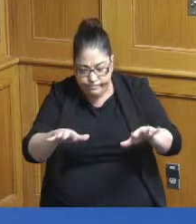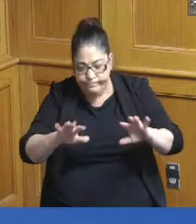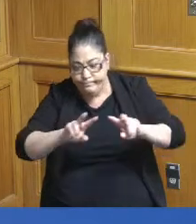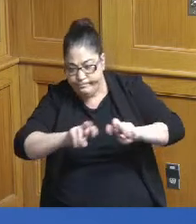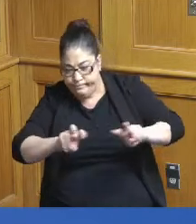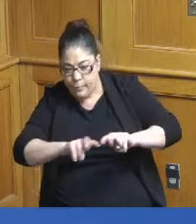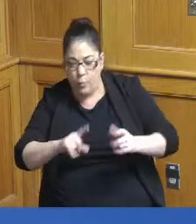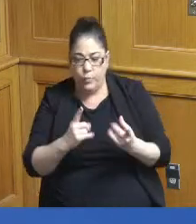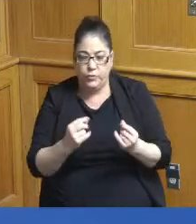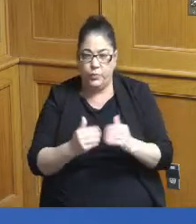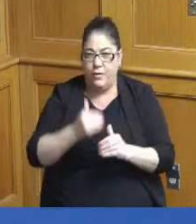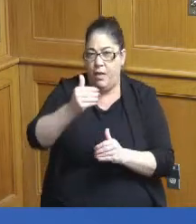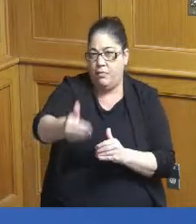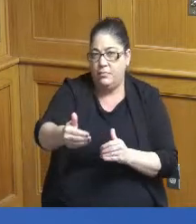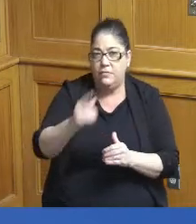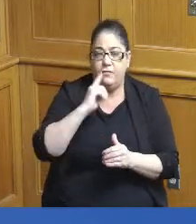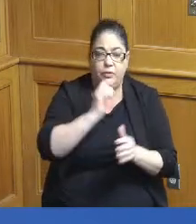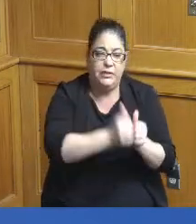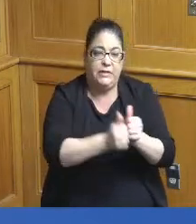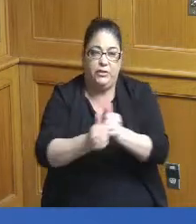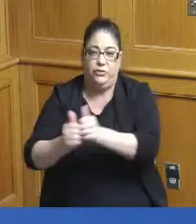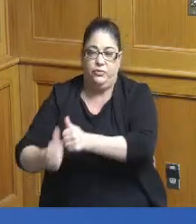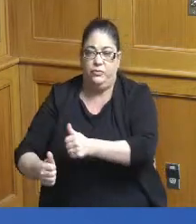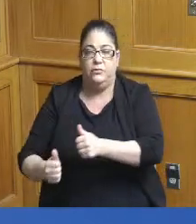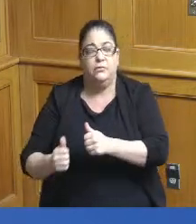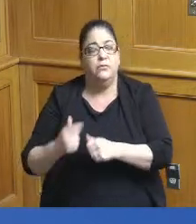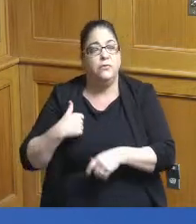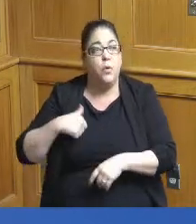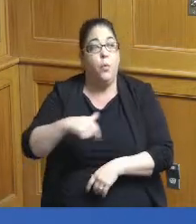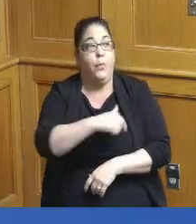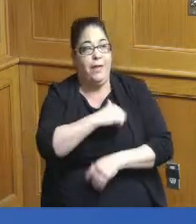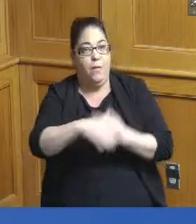next steps on on each of them just so we have a mutual understanding as to where we're going some